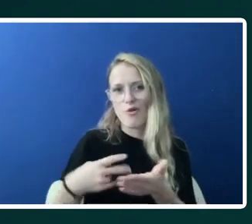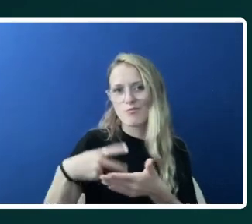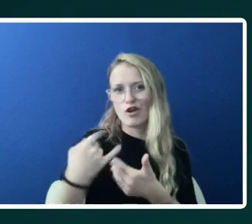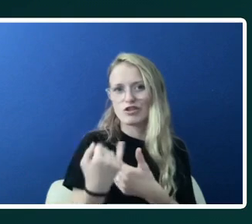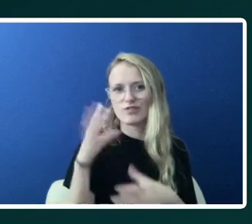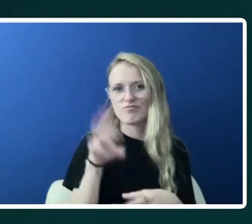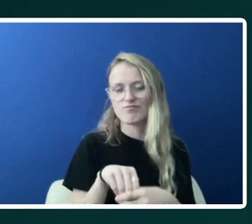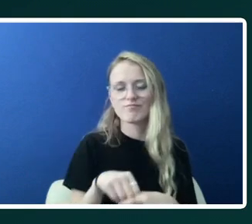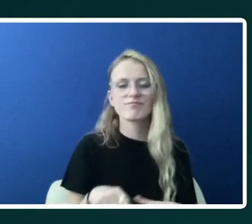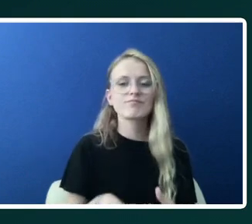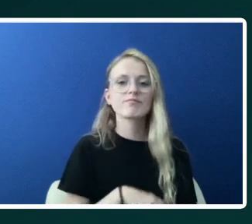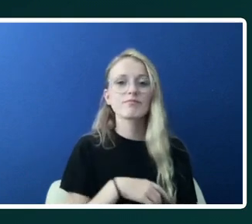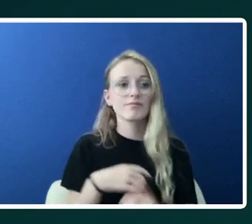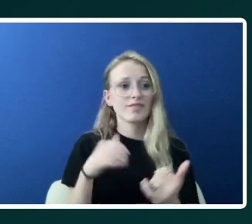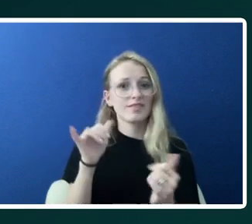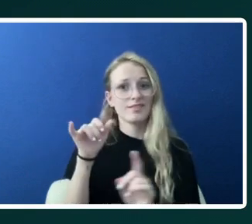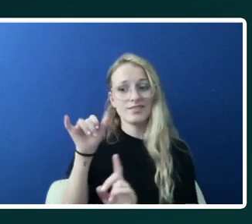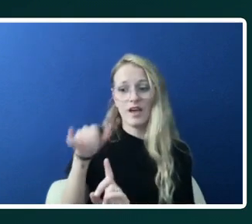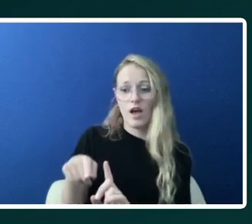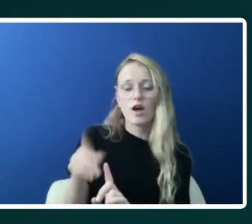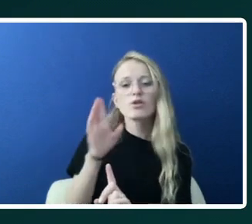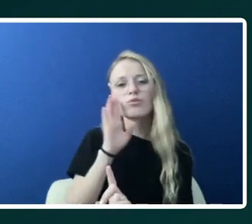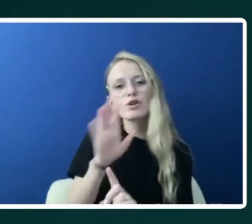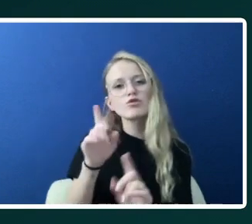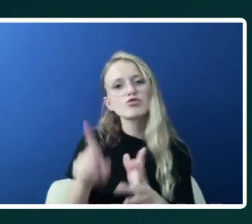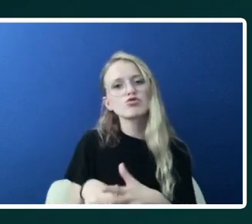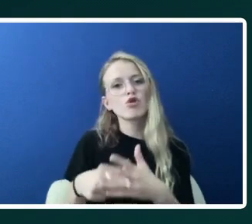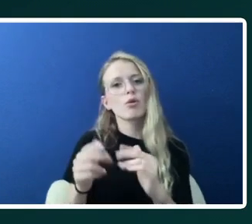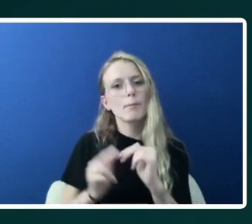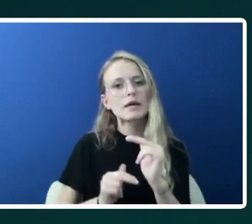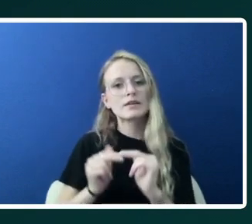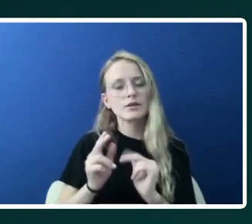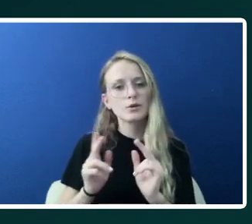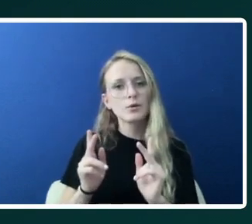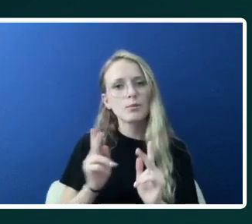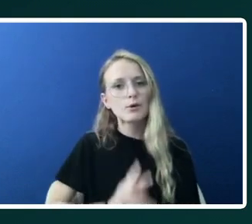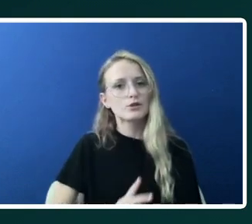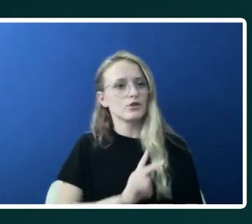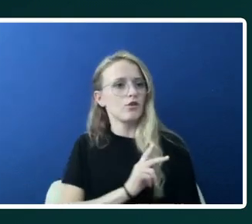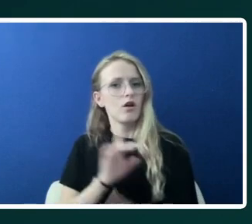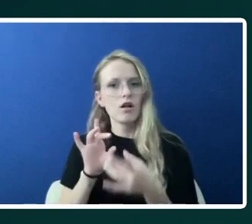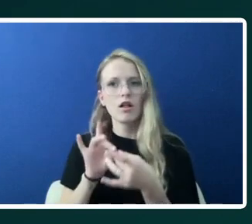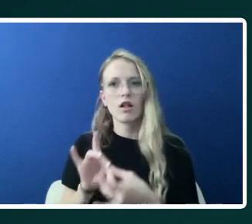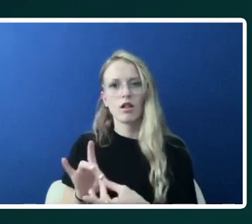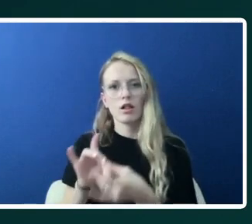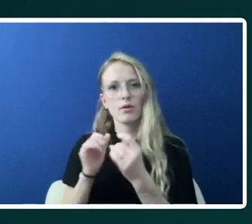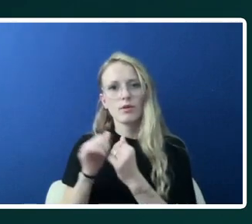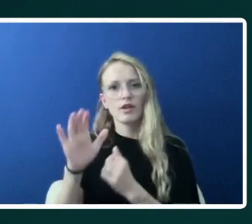participants start to make personal connections to what they're seeing and maybe, we hope, start to